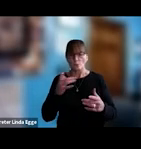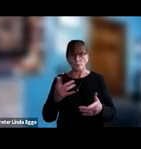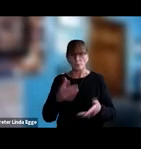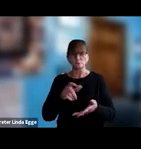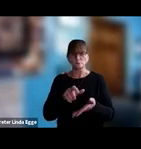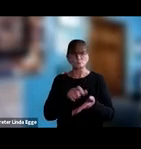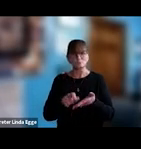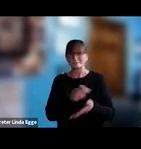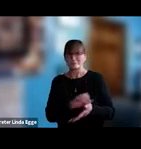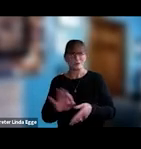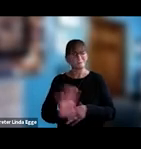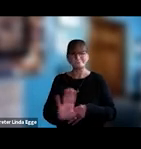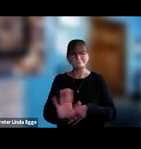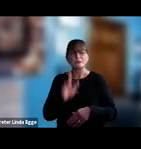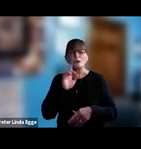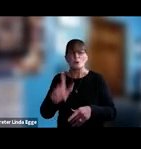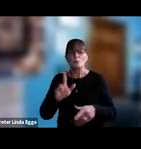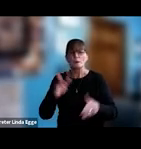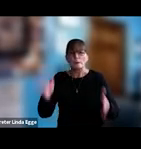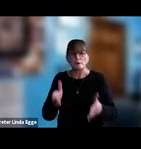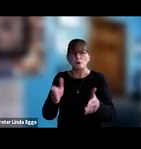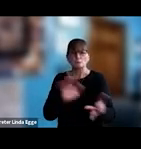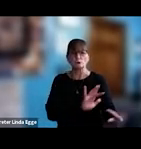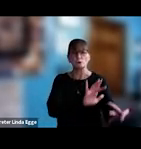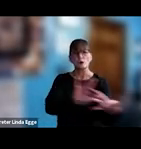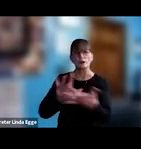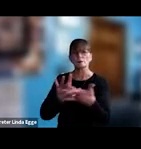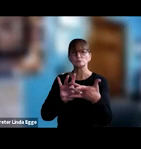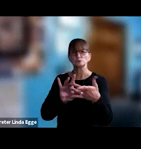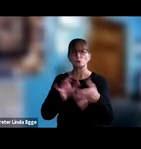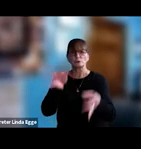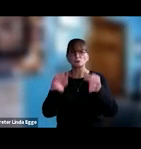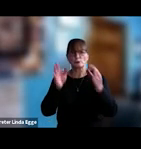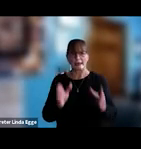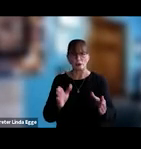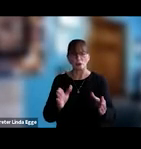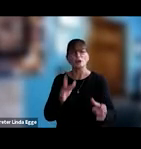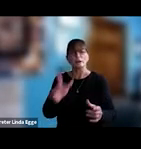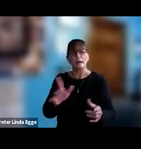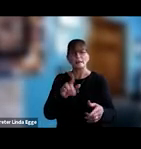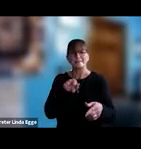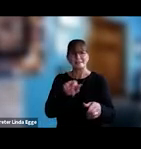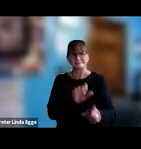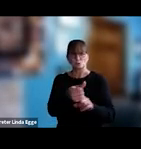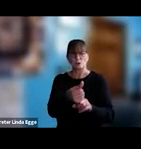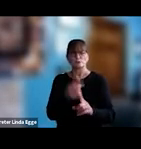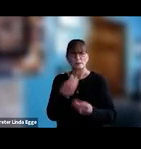So definitely, and I would encourage reaching out to an adjudicator in those situations, and let them know that you're working on that